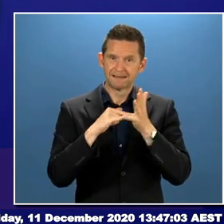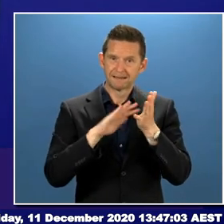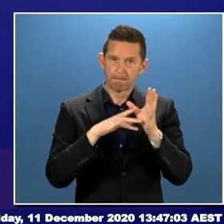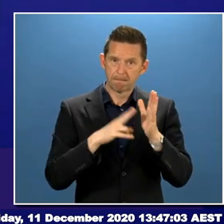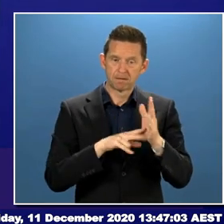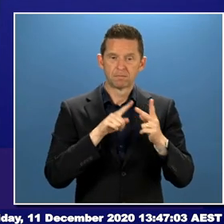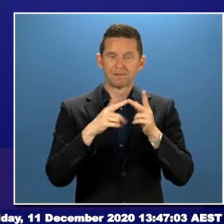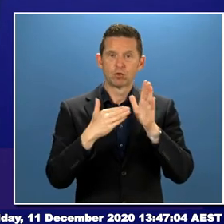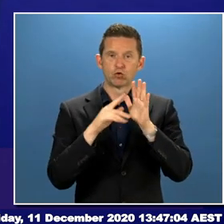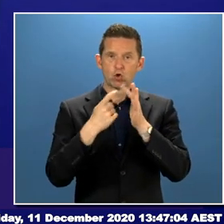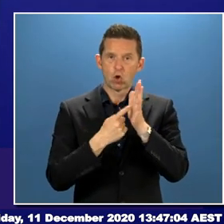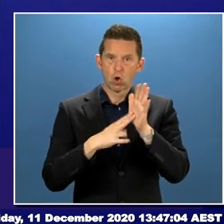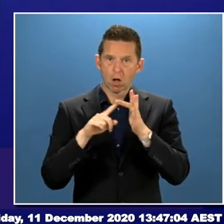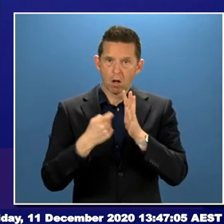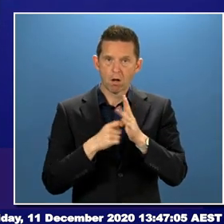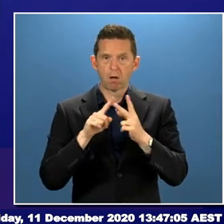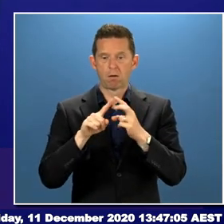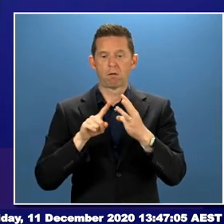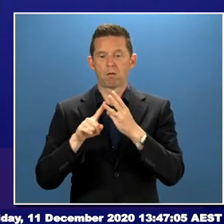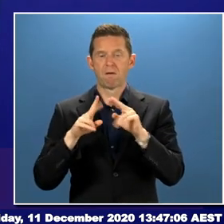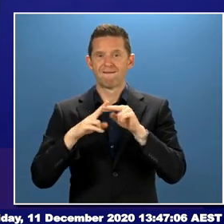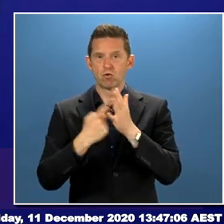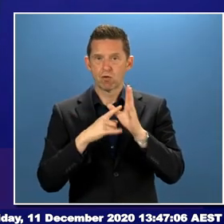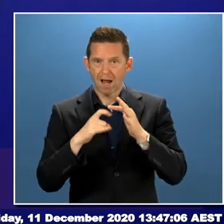and Ms Fraser, the support also that they have received